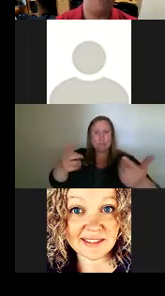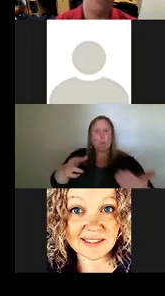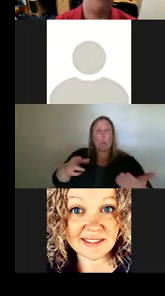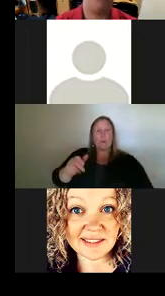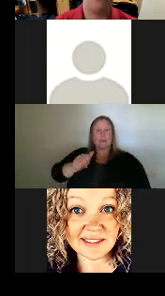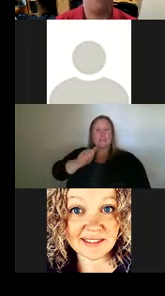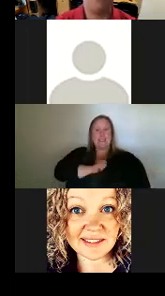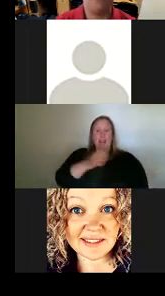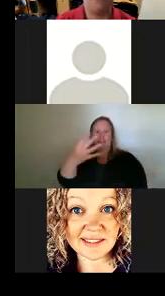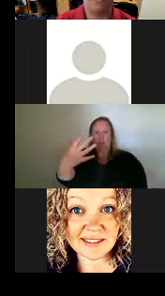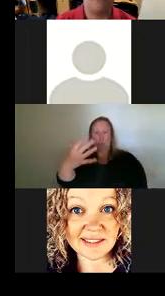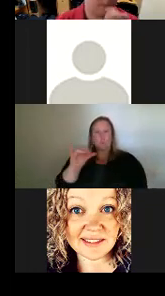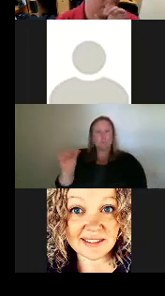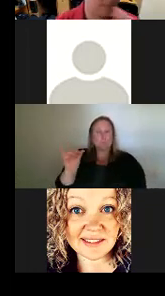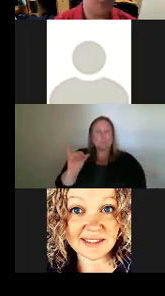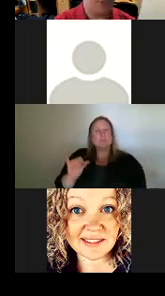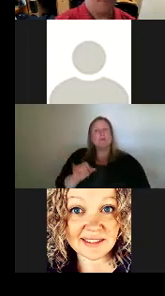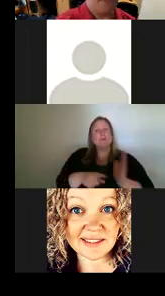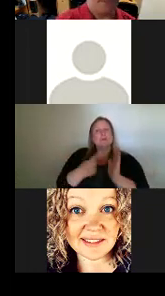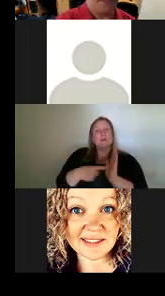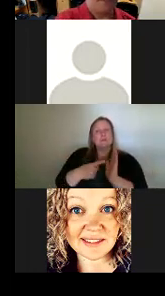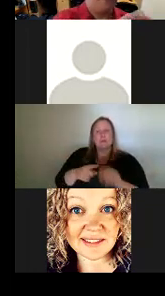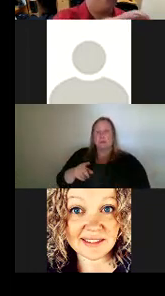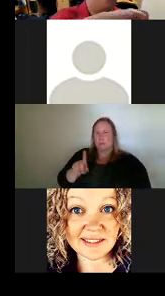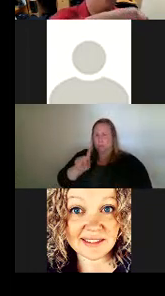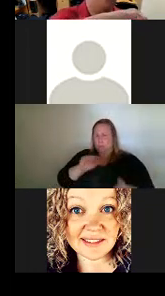SOMETIMES YOU HAVE DEVICES THAT HAVE -- EXCUSE ME, I WILL TAKE A SIP.